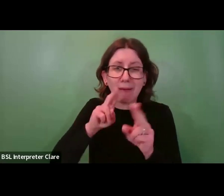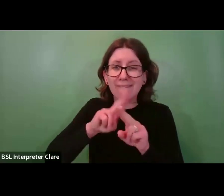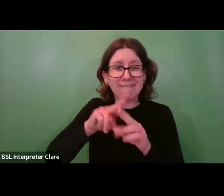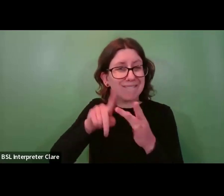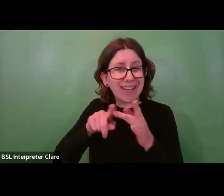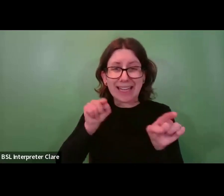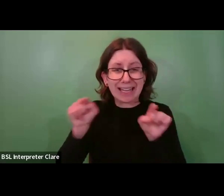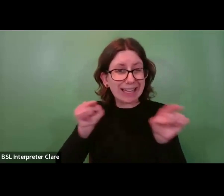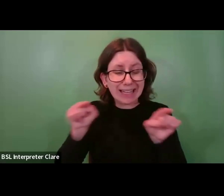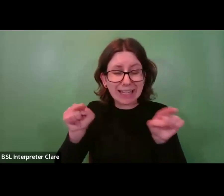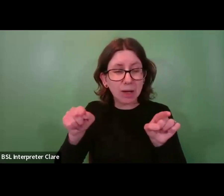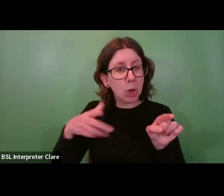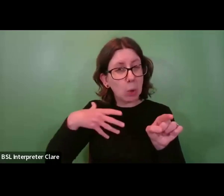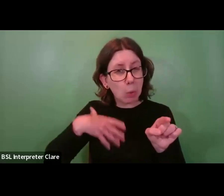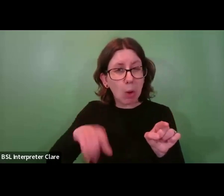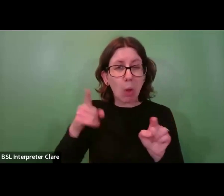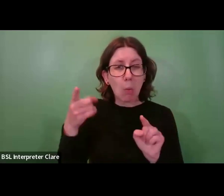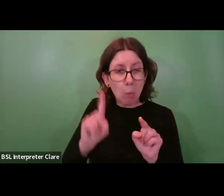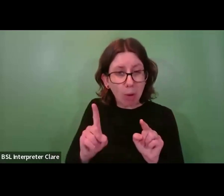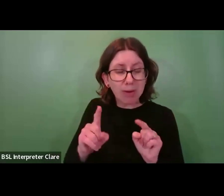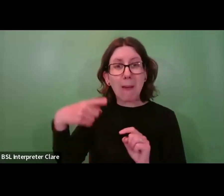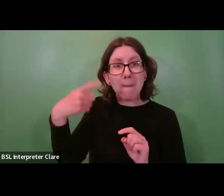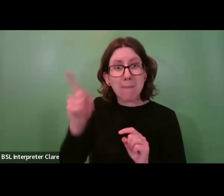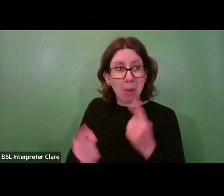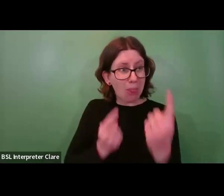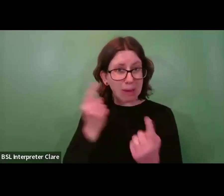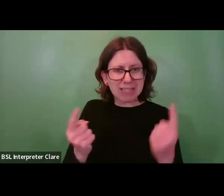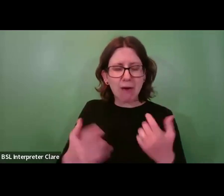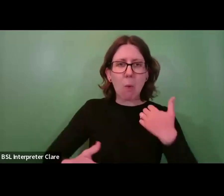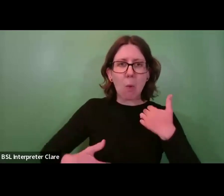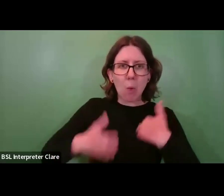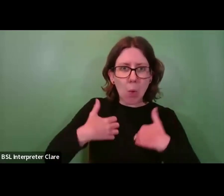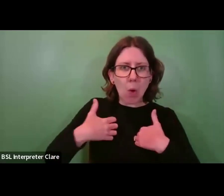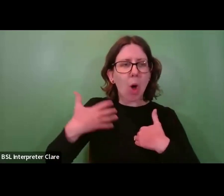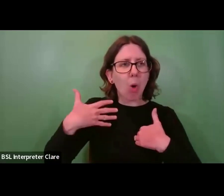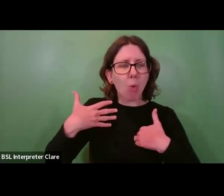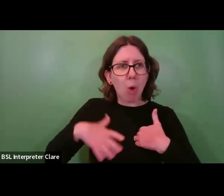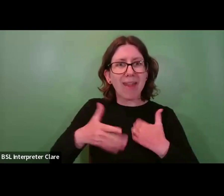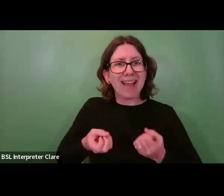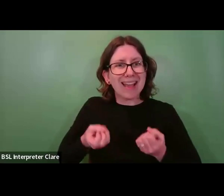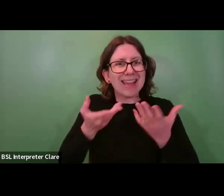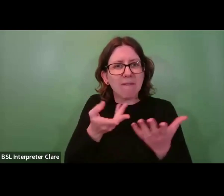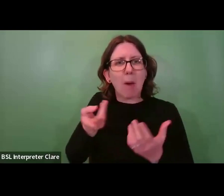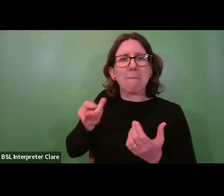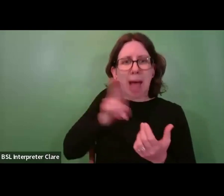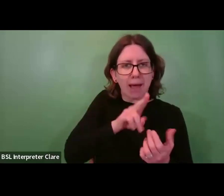we're looking for is people who are interested to put something back into society with regards to maybe they've had a